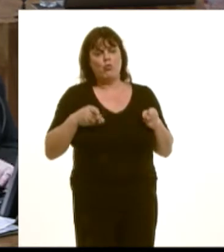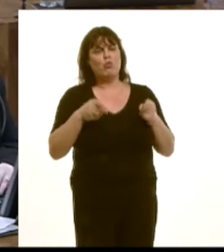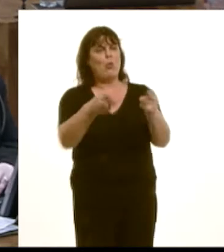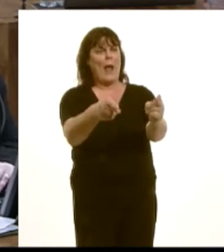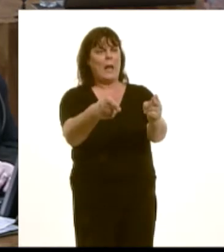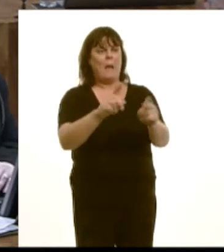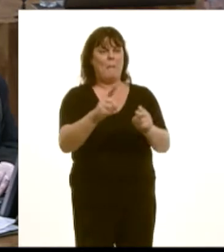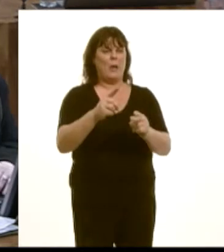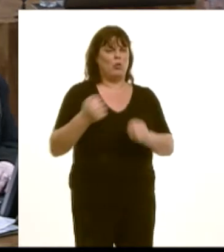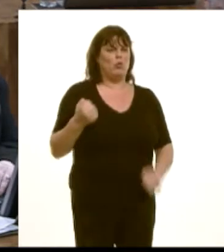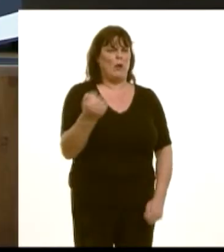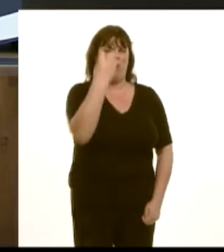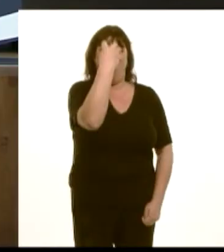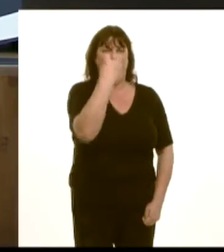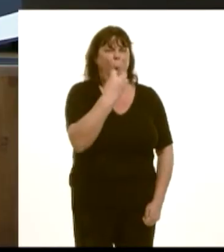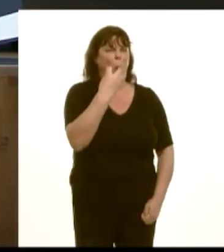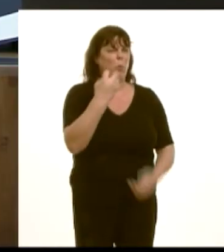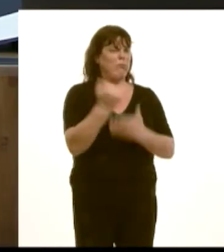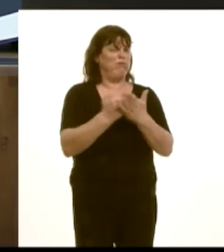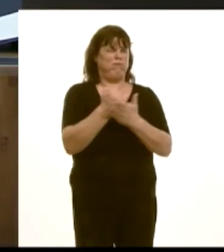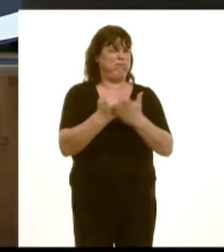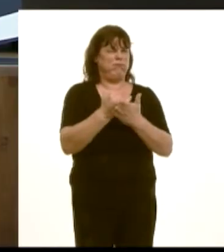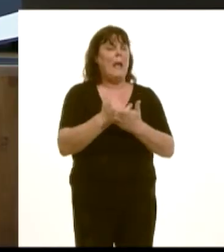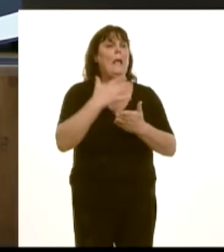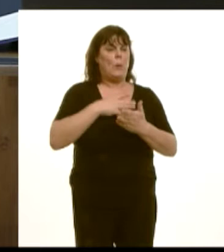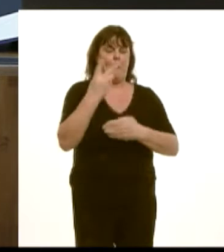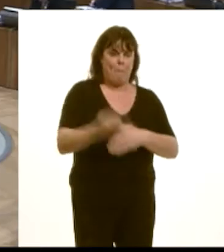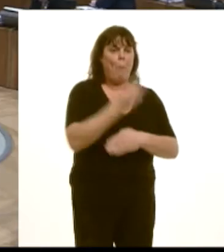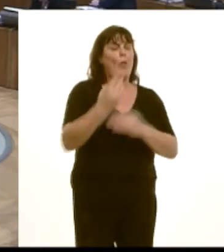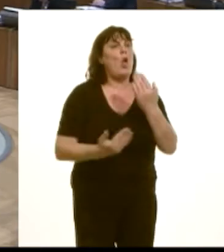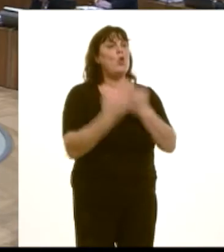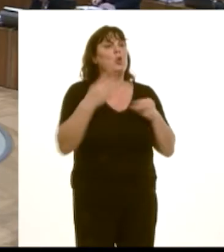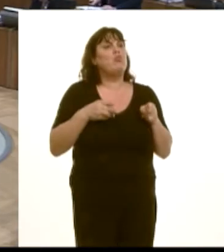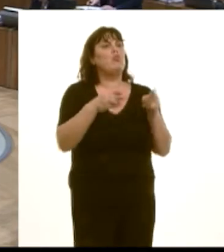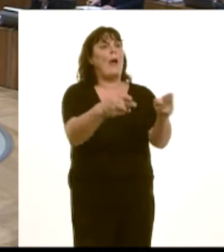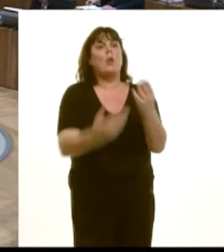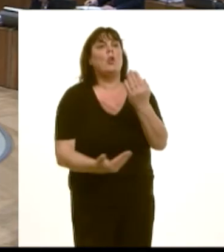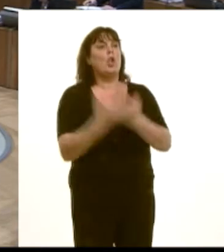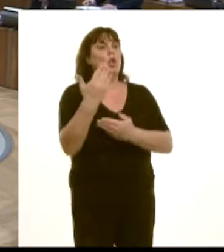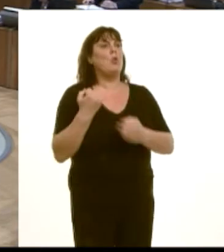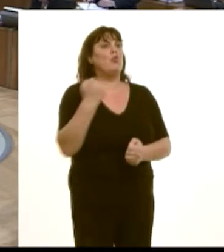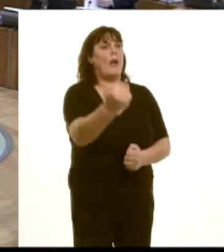a concurrent modernisation of the rolling stock. Those two things have to run together. Y Llywydd / The Presiding Officer: We now move back to the questions on the paper. It